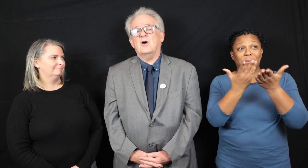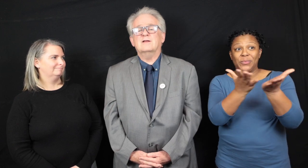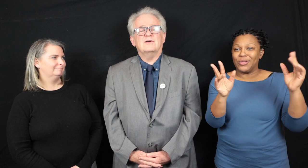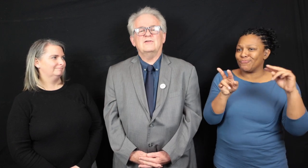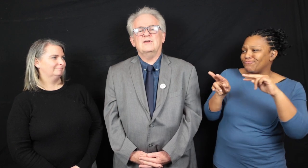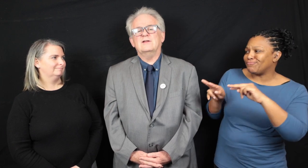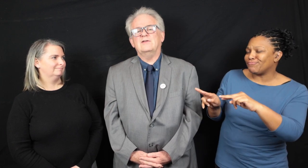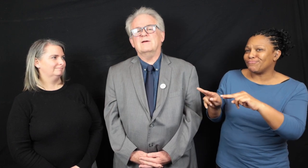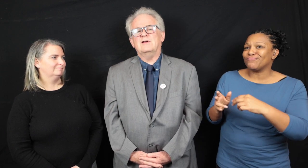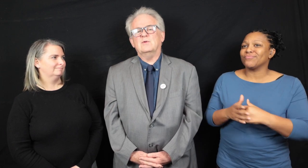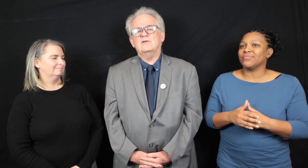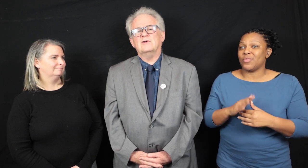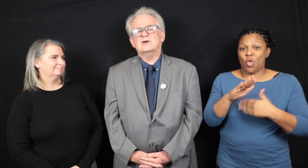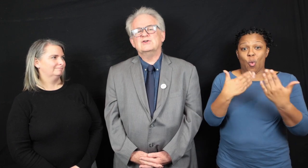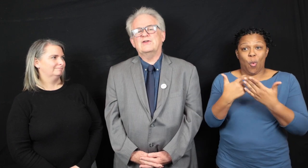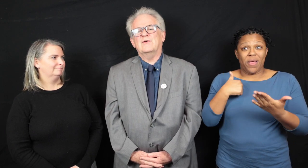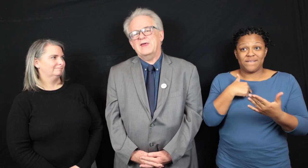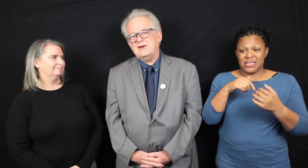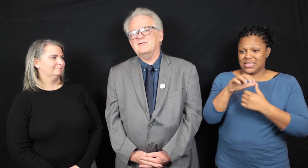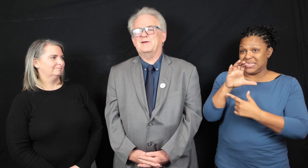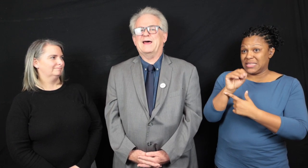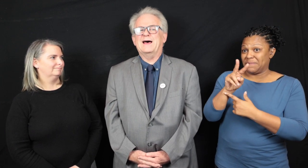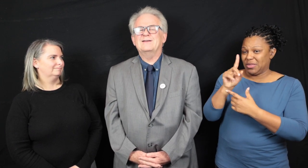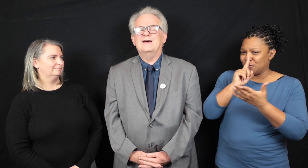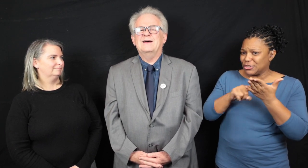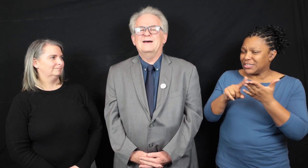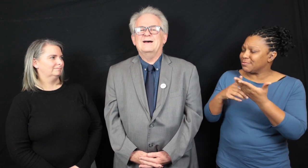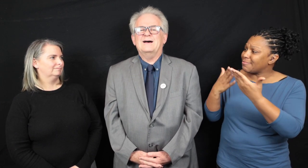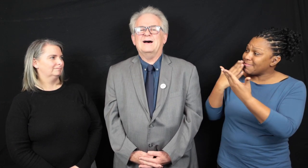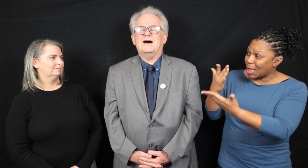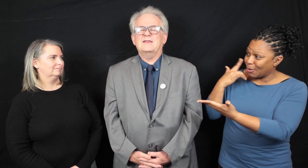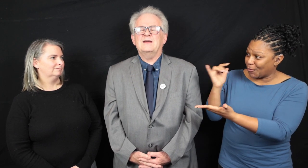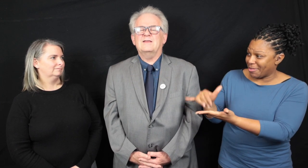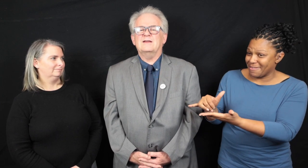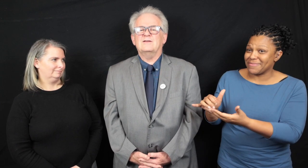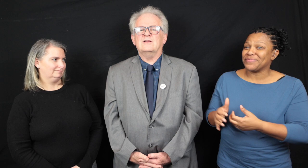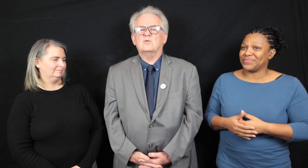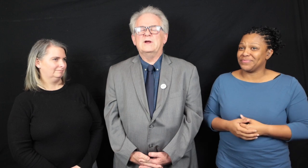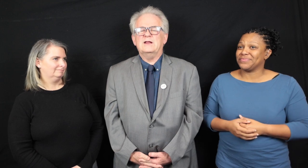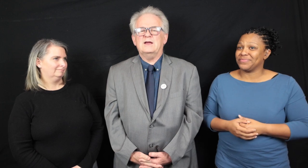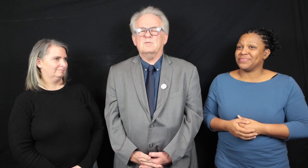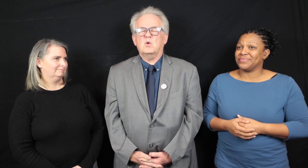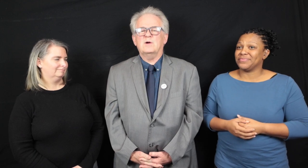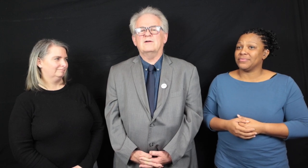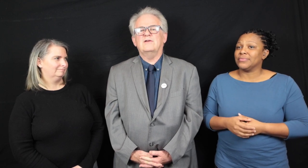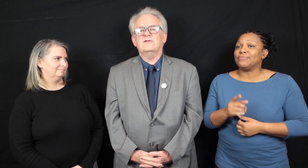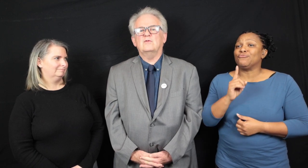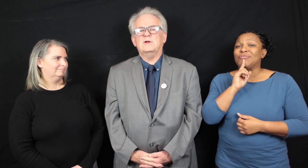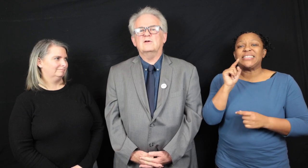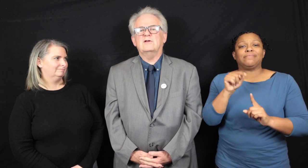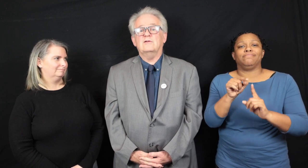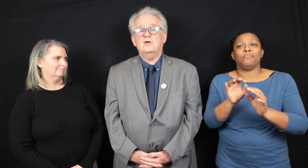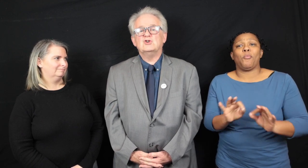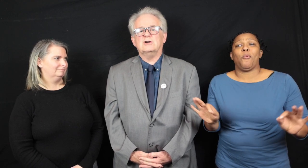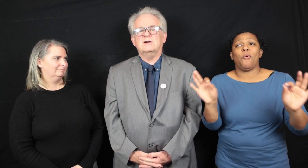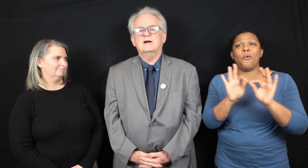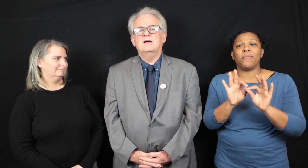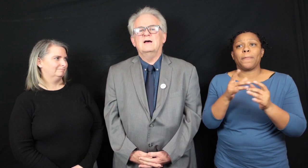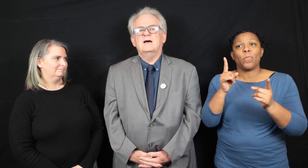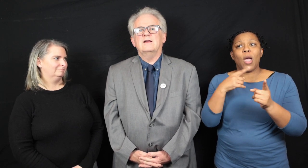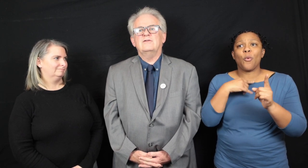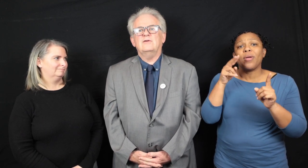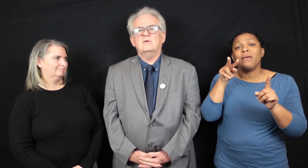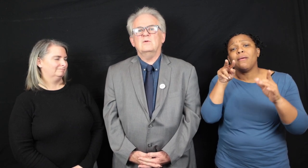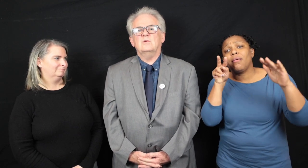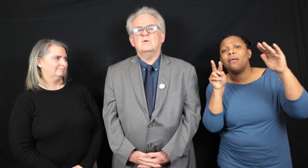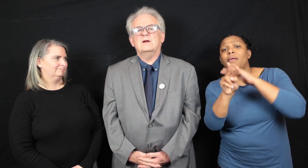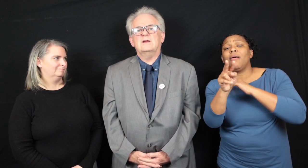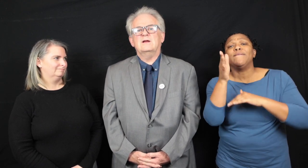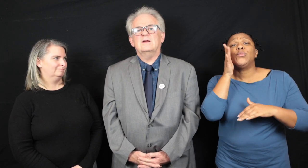of us in CMV research. So, thank you for that. I think that it’s really important as we look to the